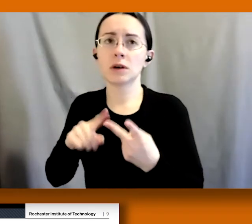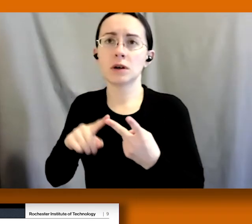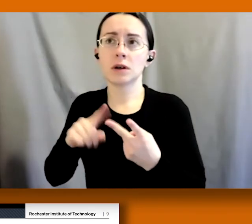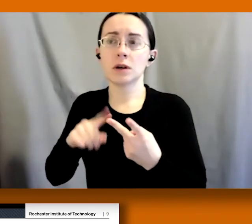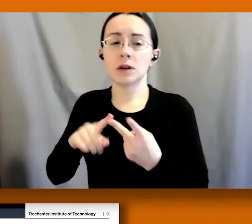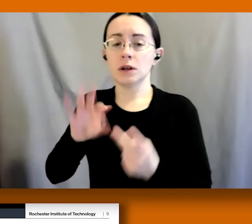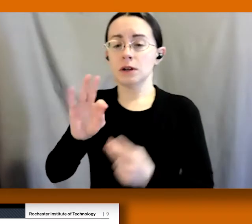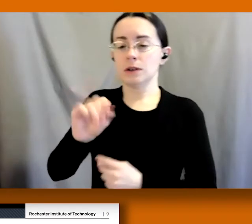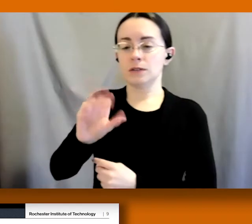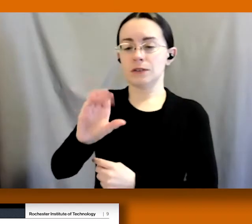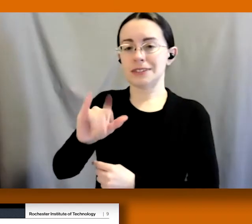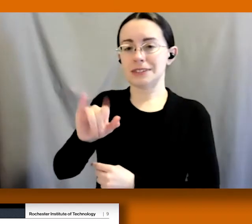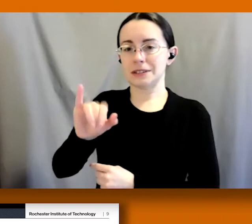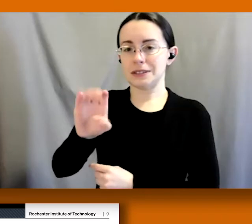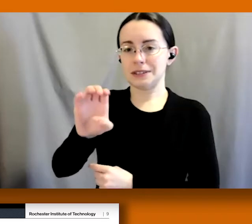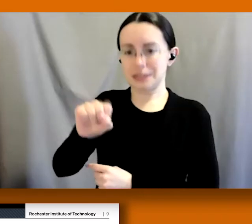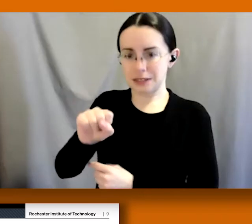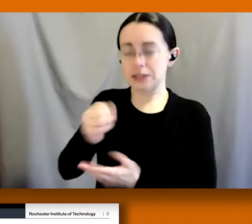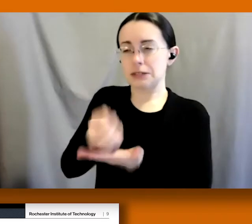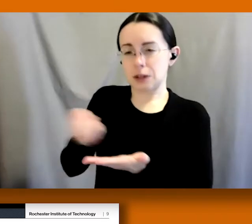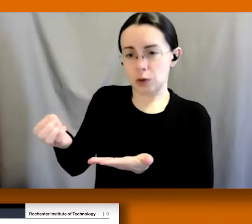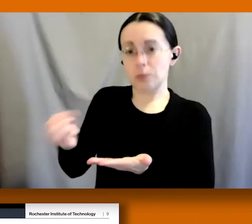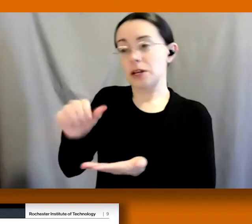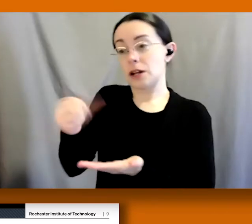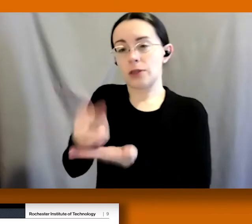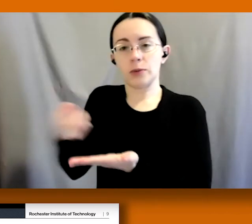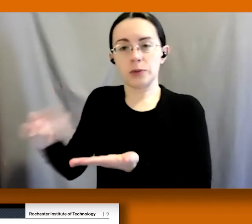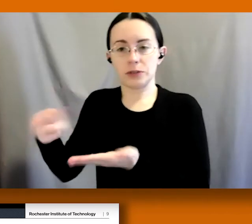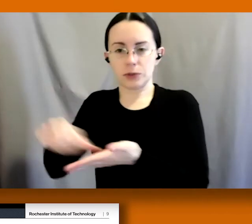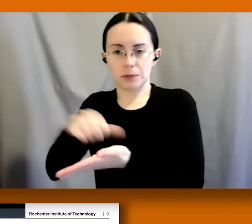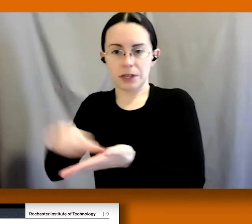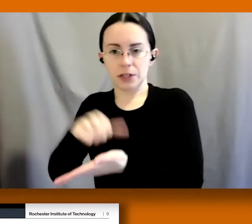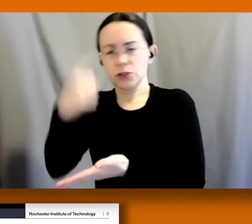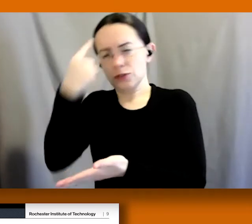Equipment and Other Resources" page if it was an NSF proposal.